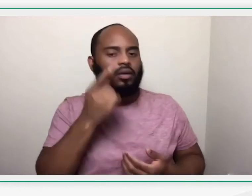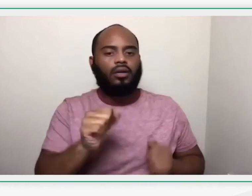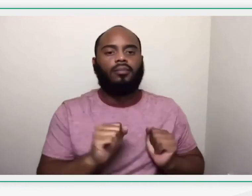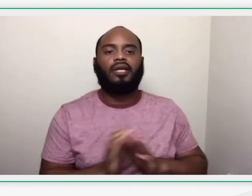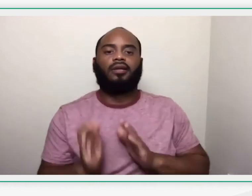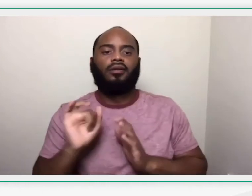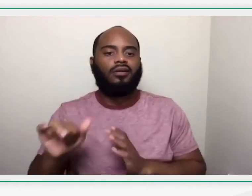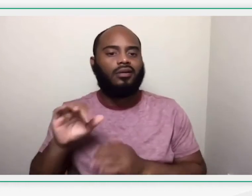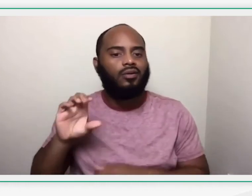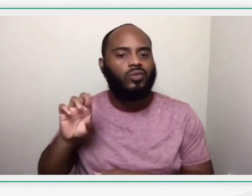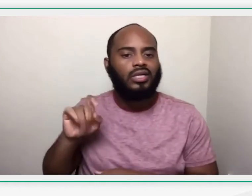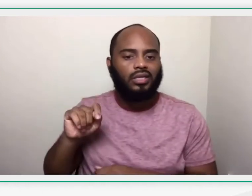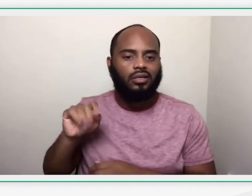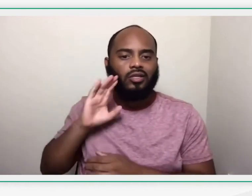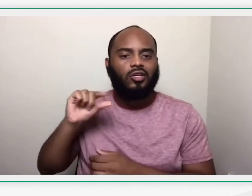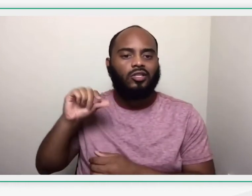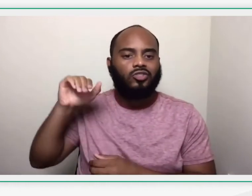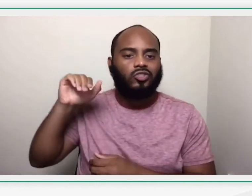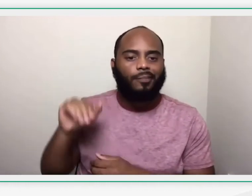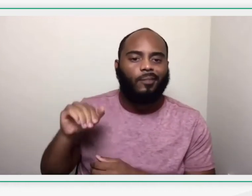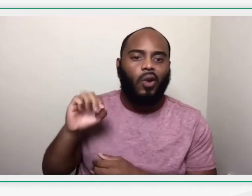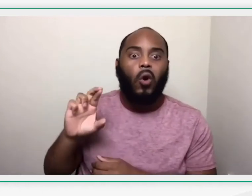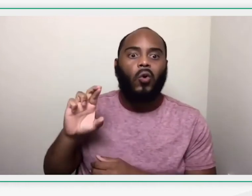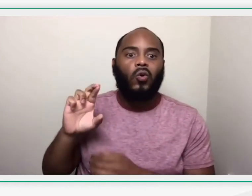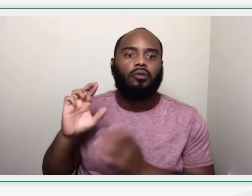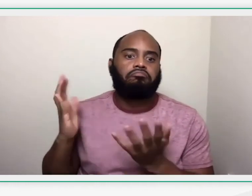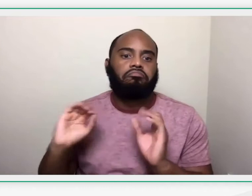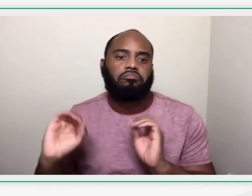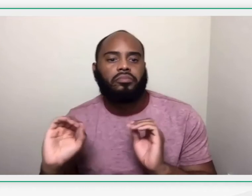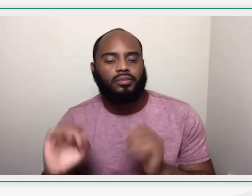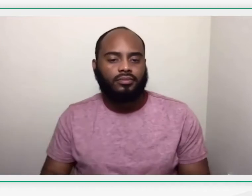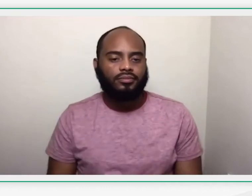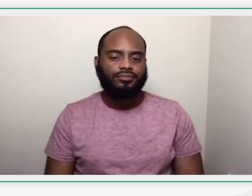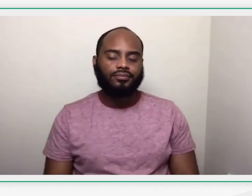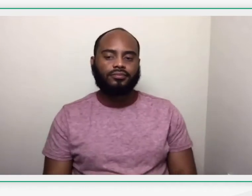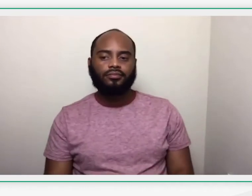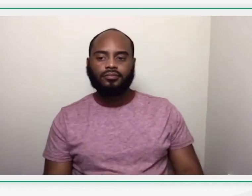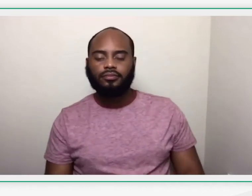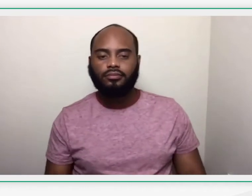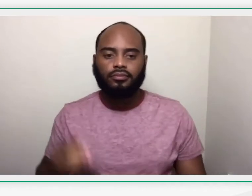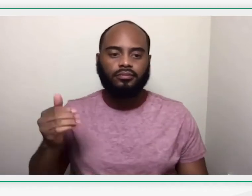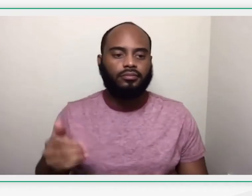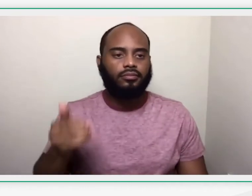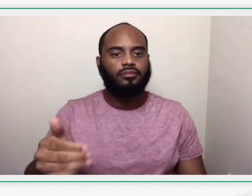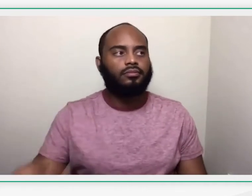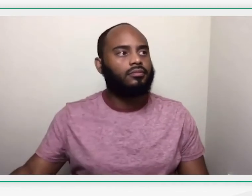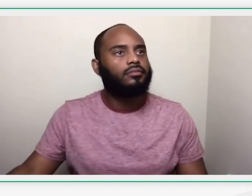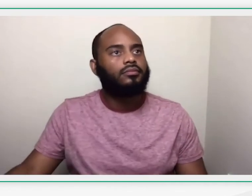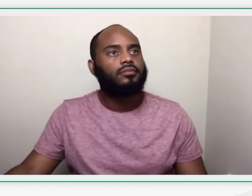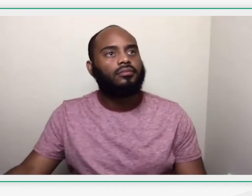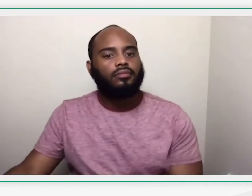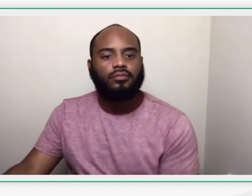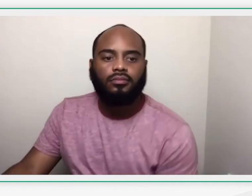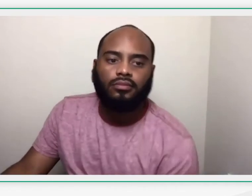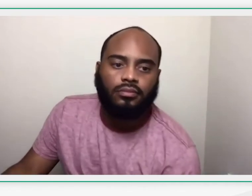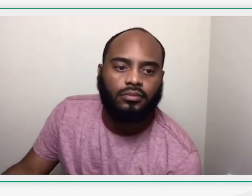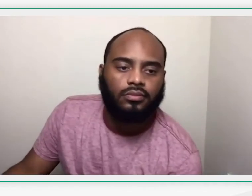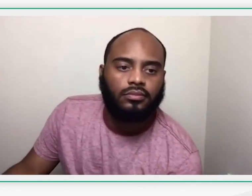And at the same time, now that you are aware, you know if it's a hard inquiry that your credit score may drop. And, if it's a soft inquiry, it will not.